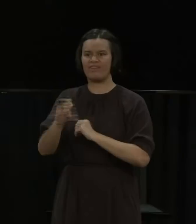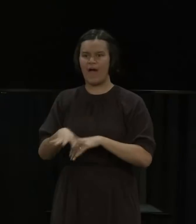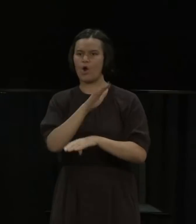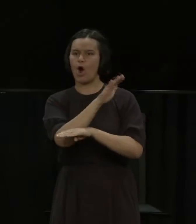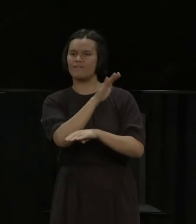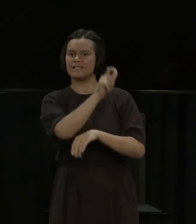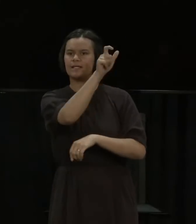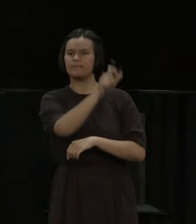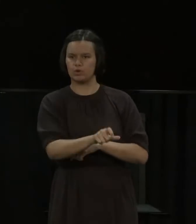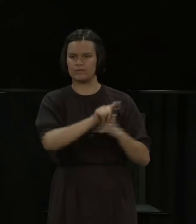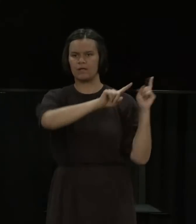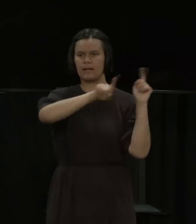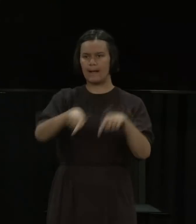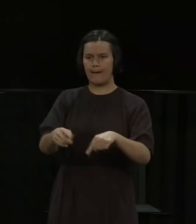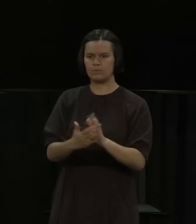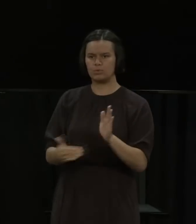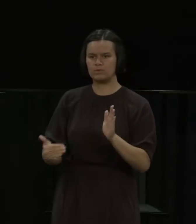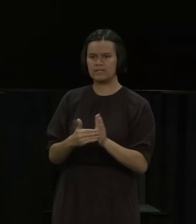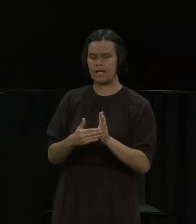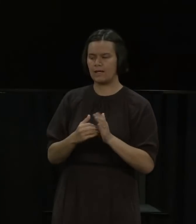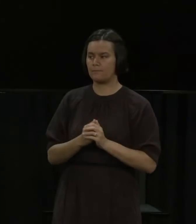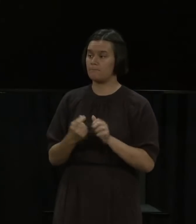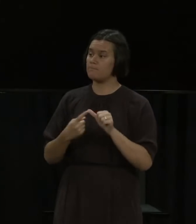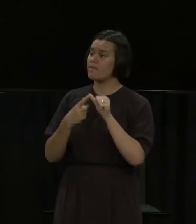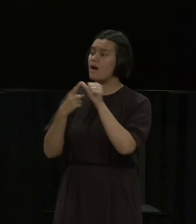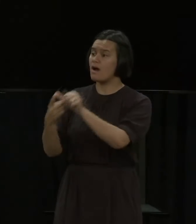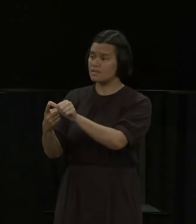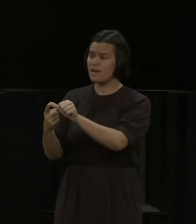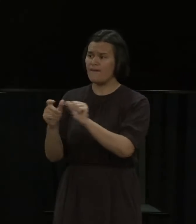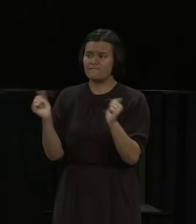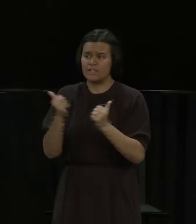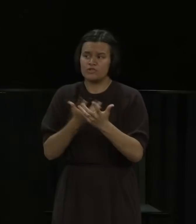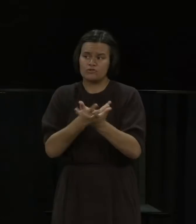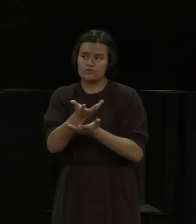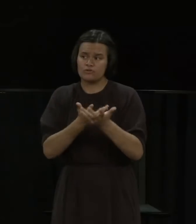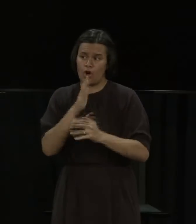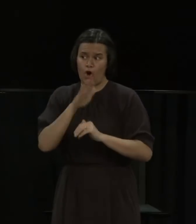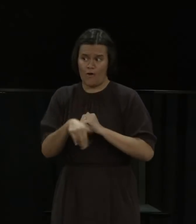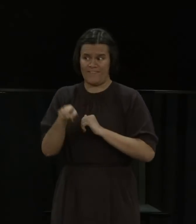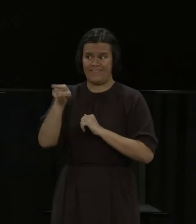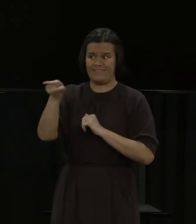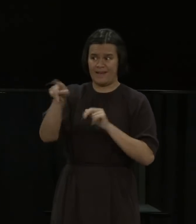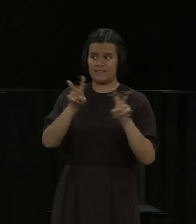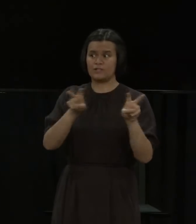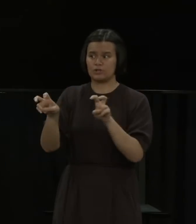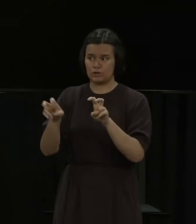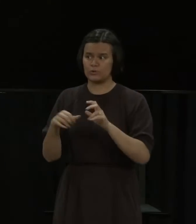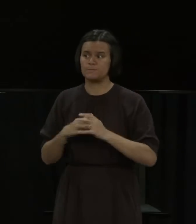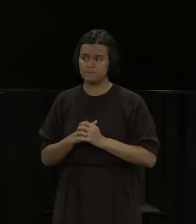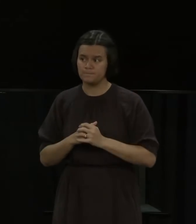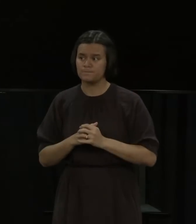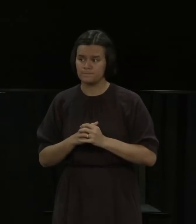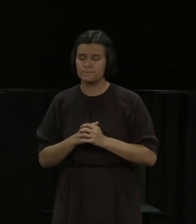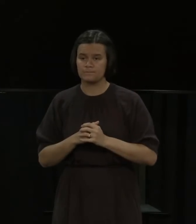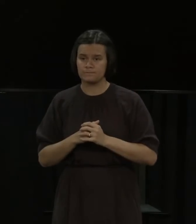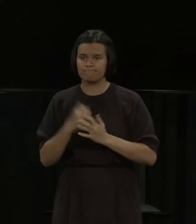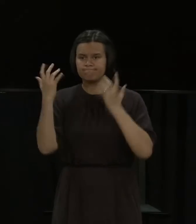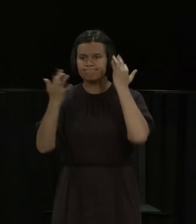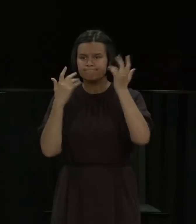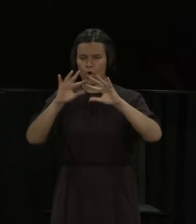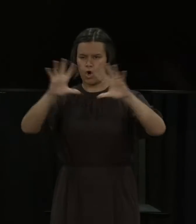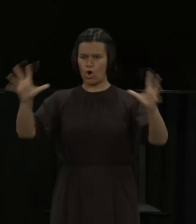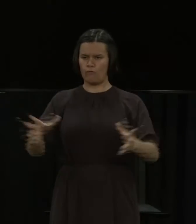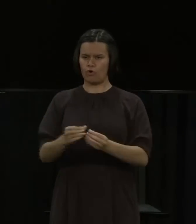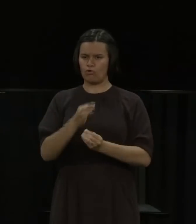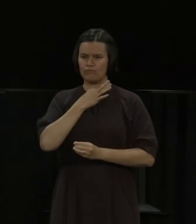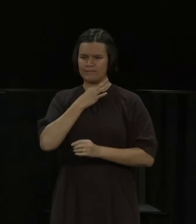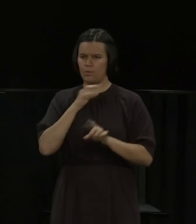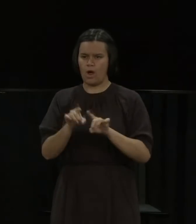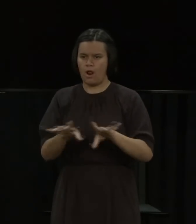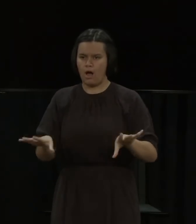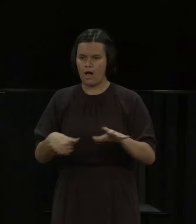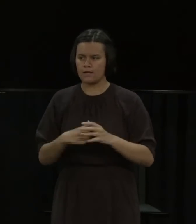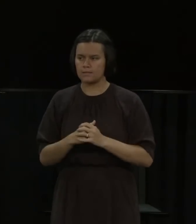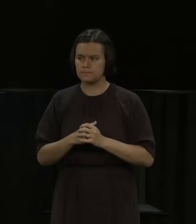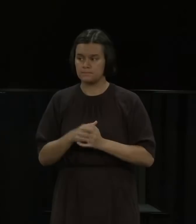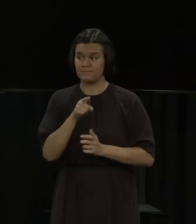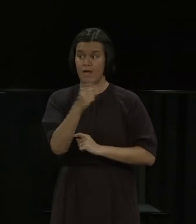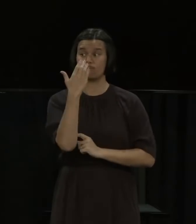person coming in from